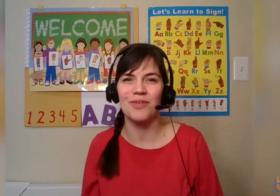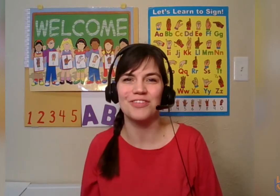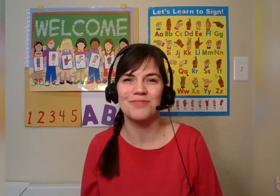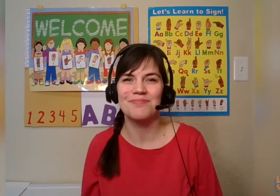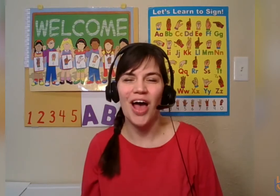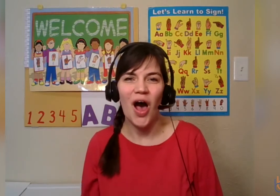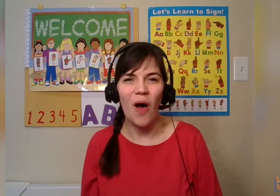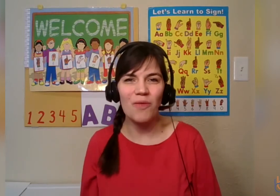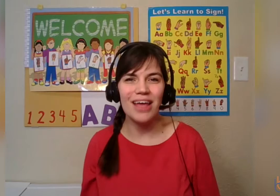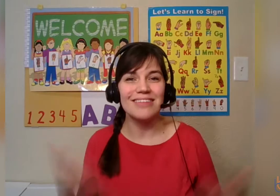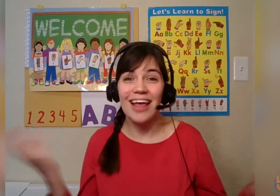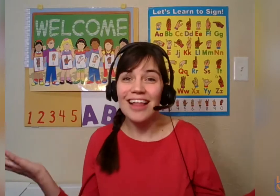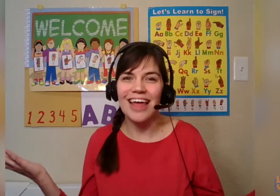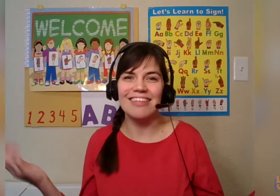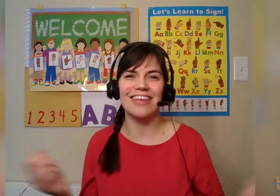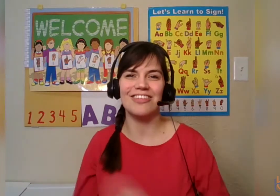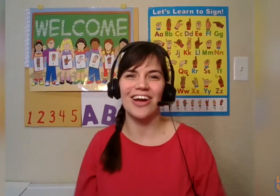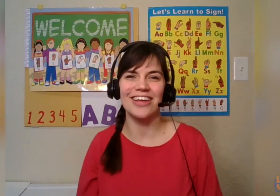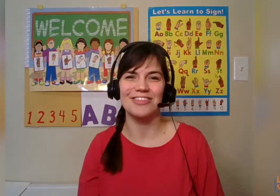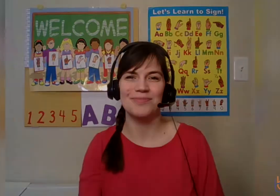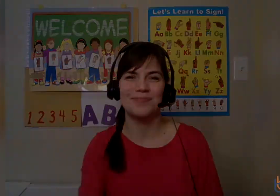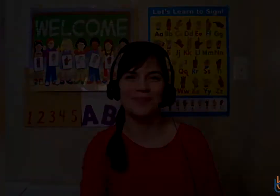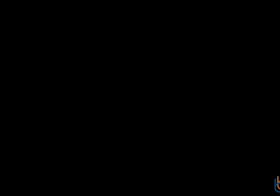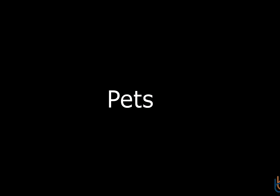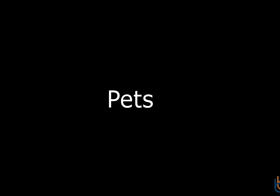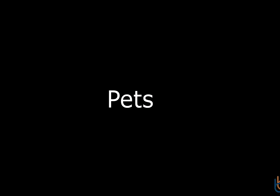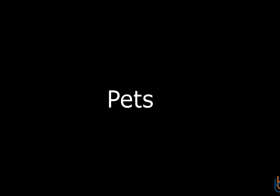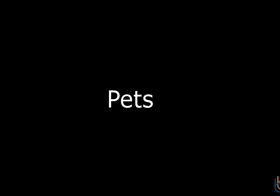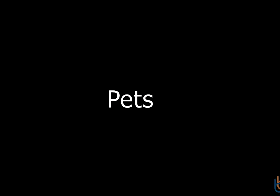animals. All right, let's get started.